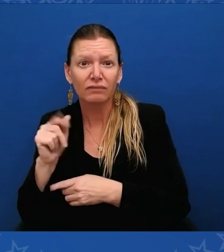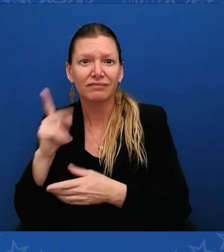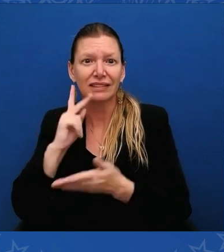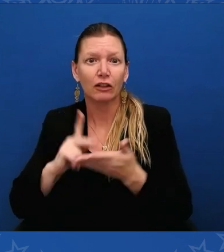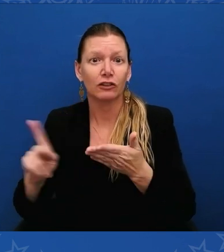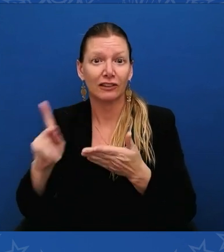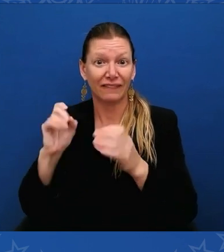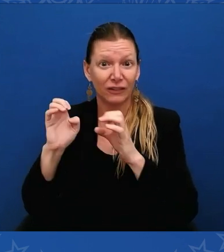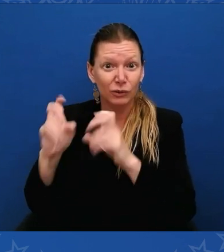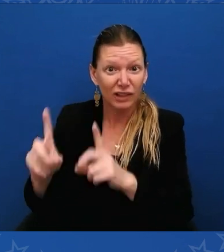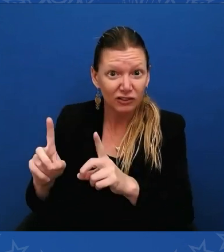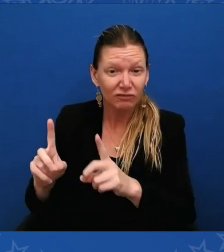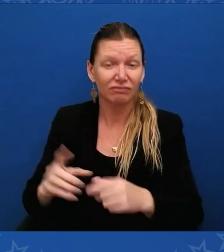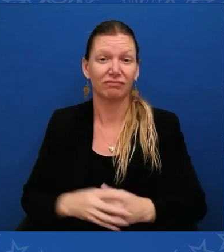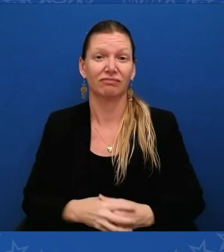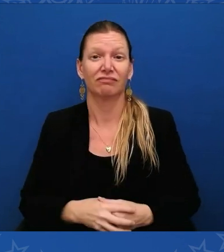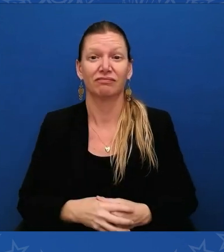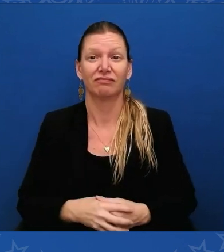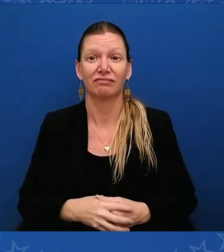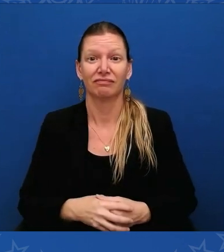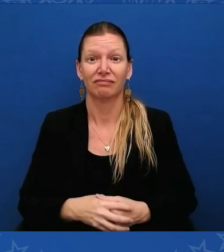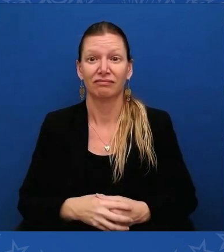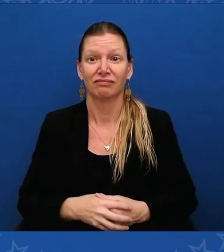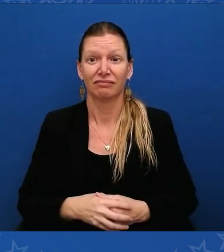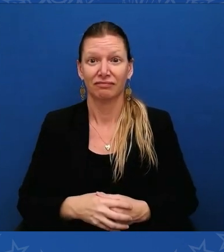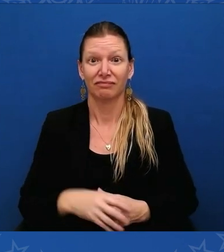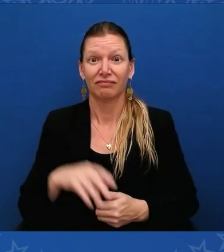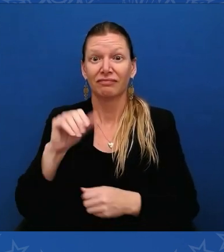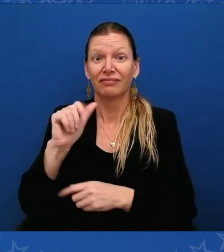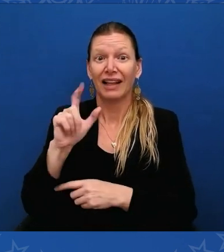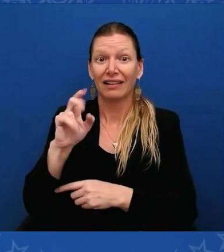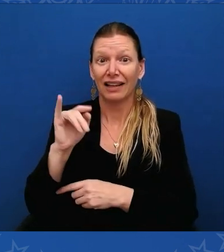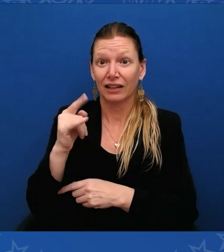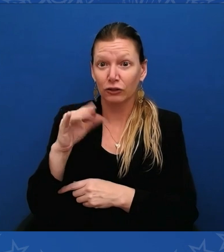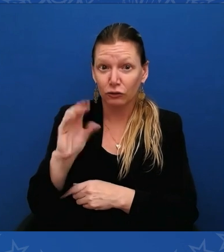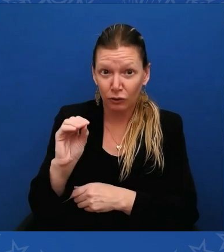Alejandro Mayorkas as Secretary of Homeland Security.